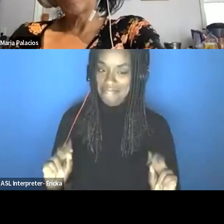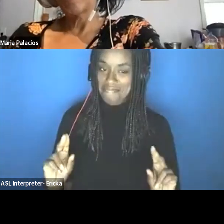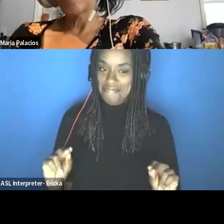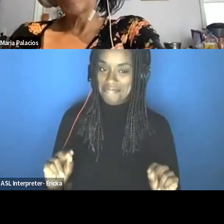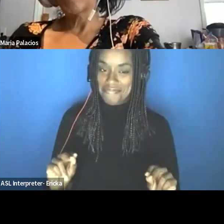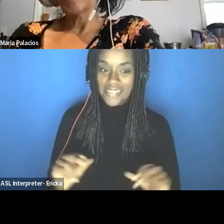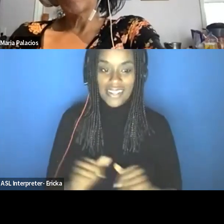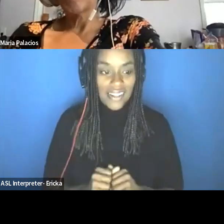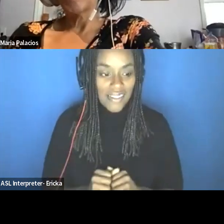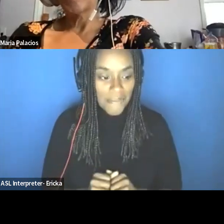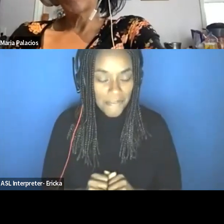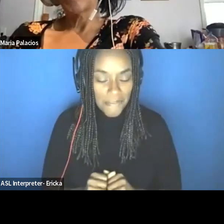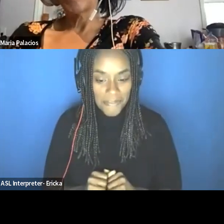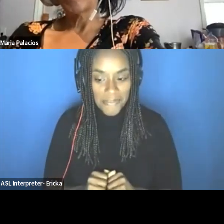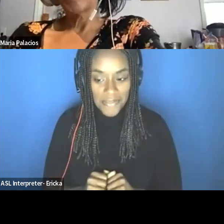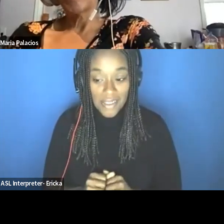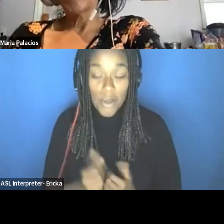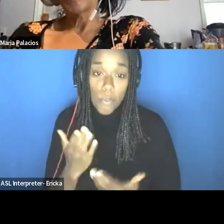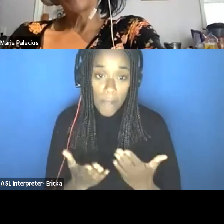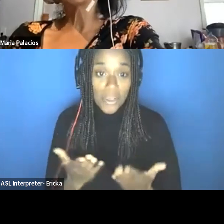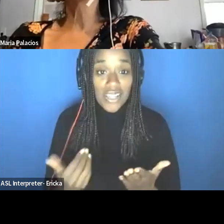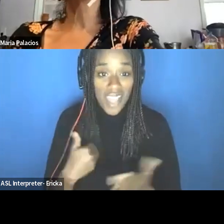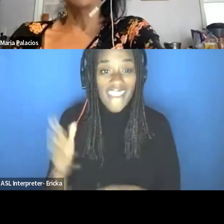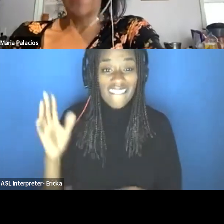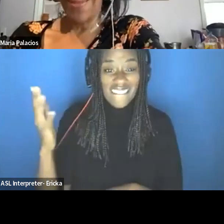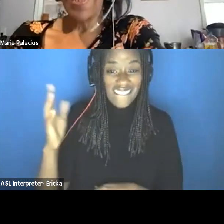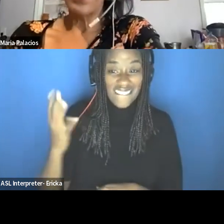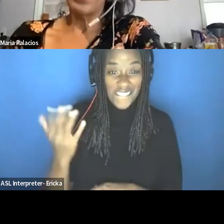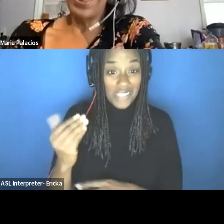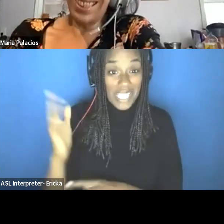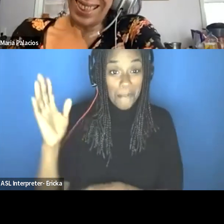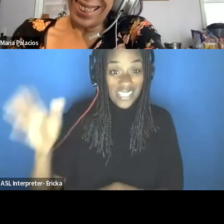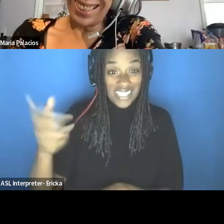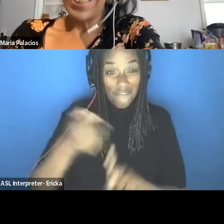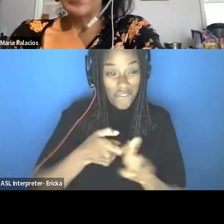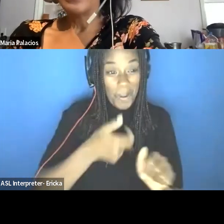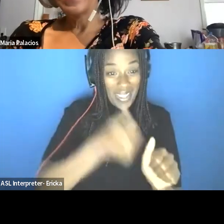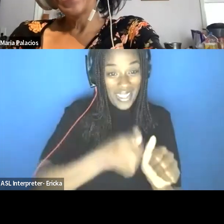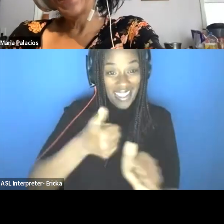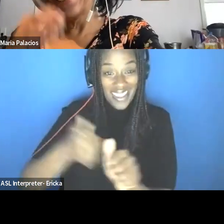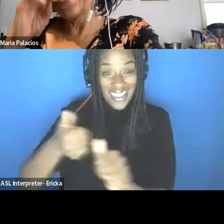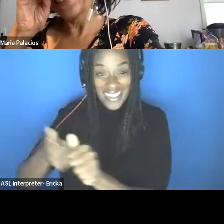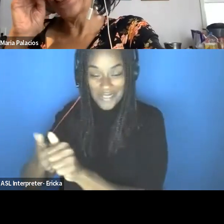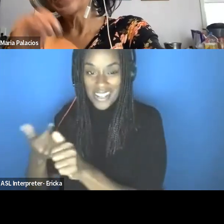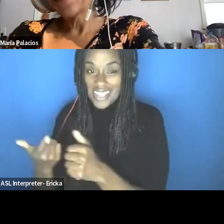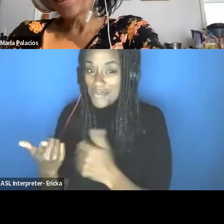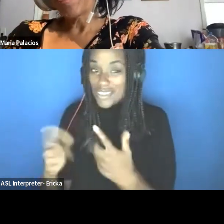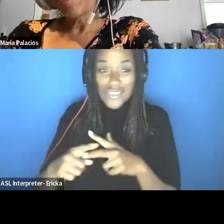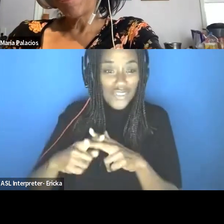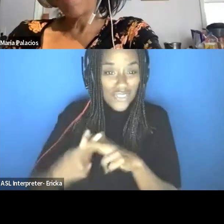I think it's not a one and done.